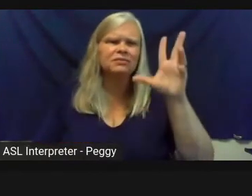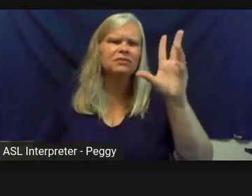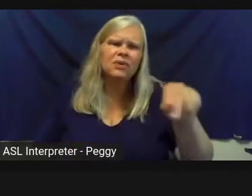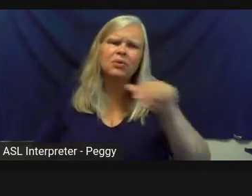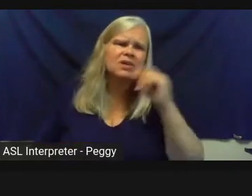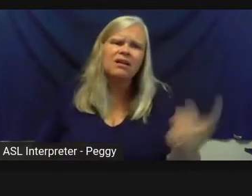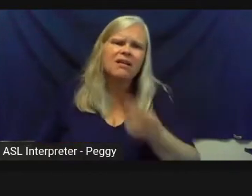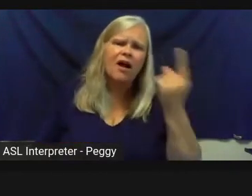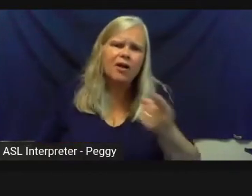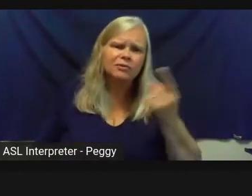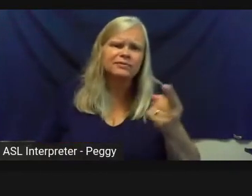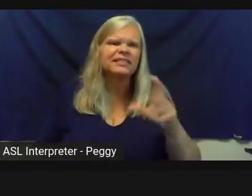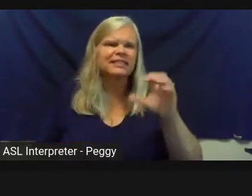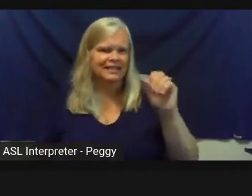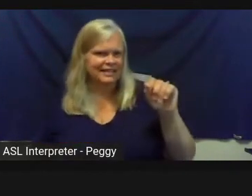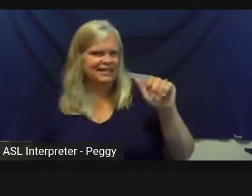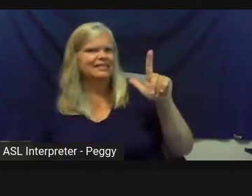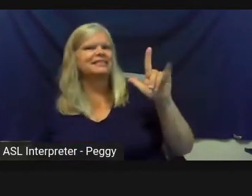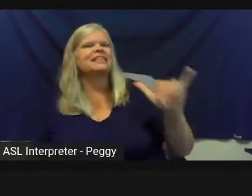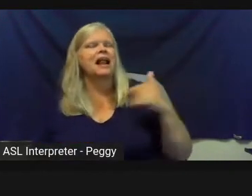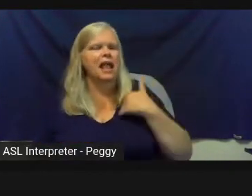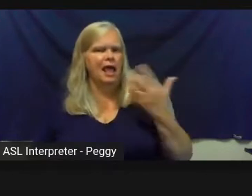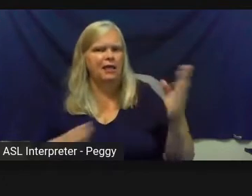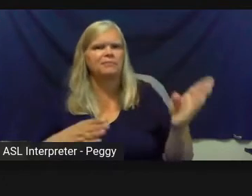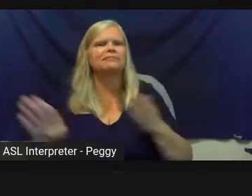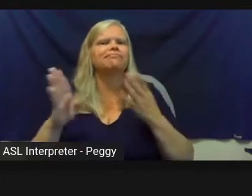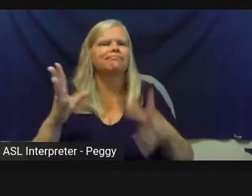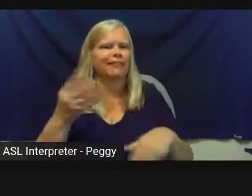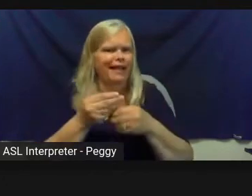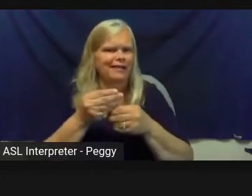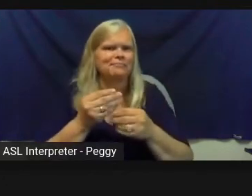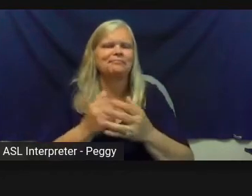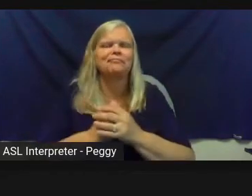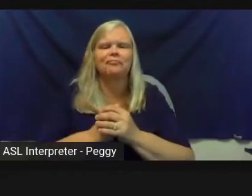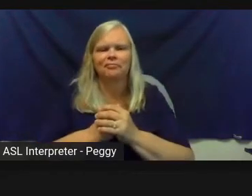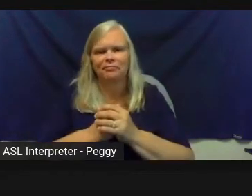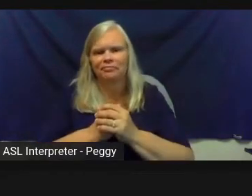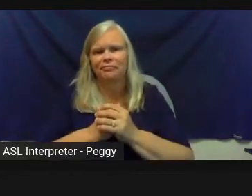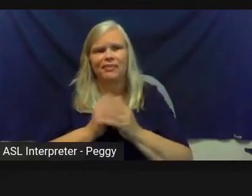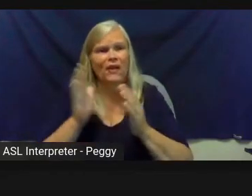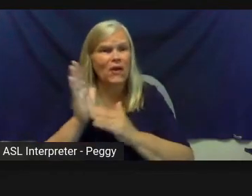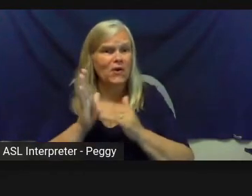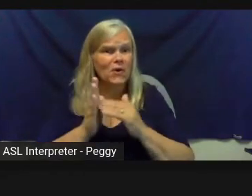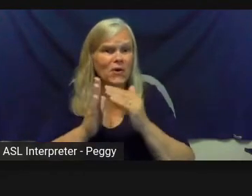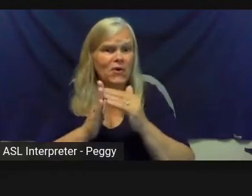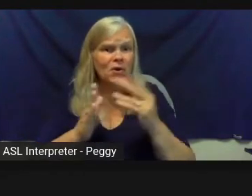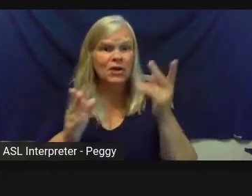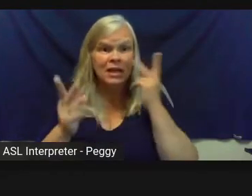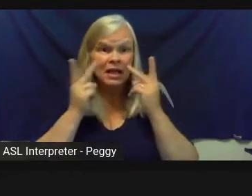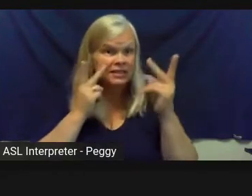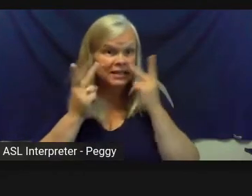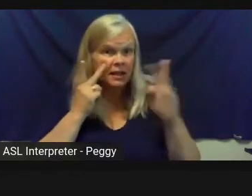think they'll be either. I was just going to add to that. Often what we see, Bravo is a funder, often what we see